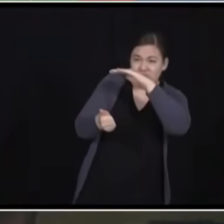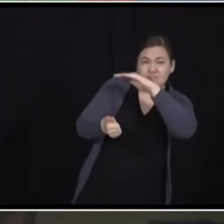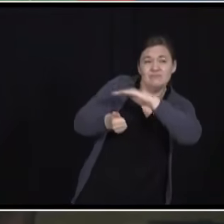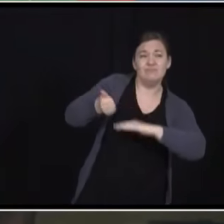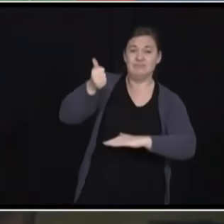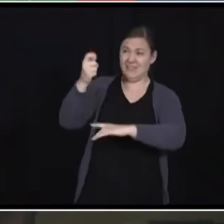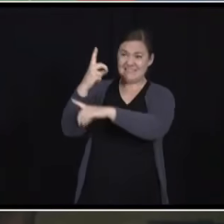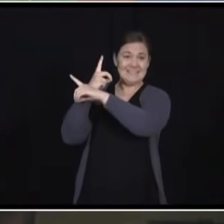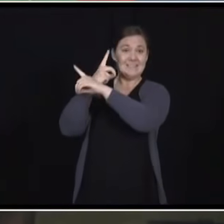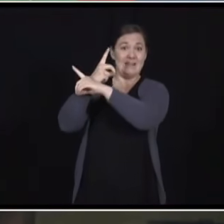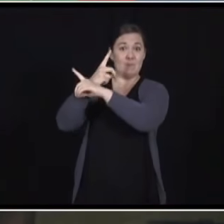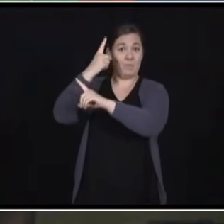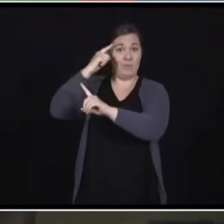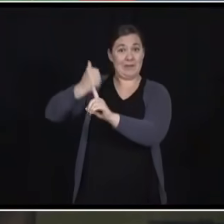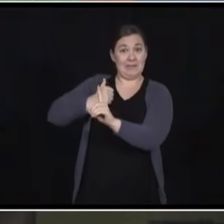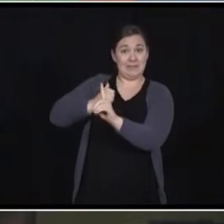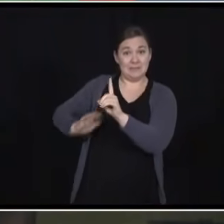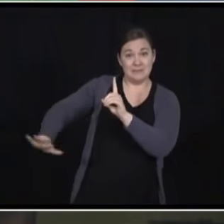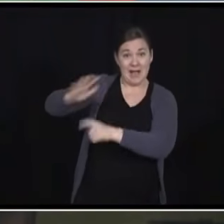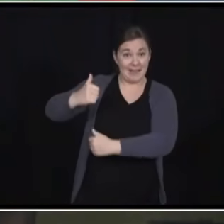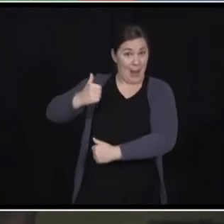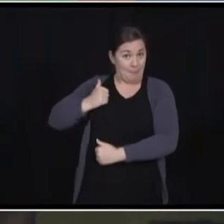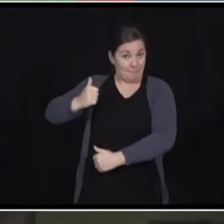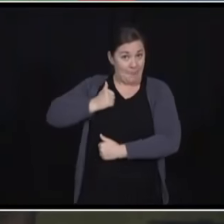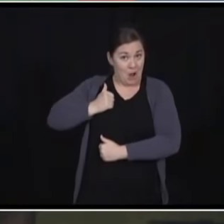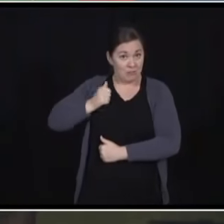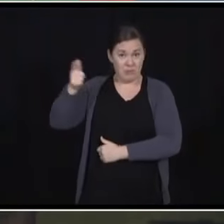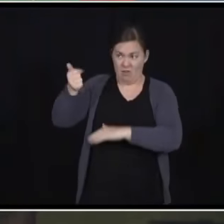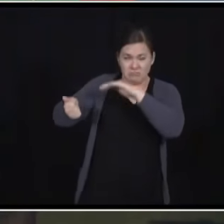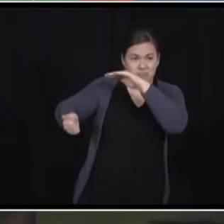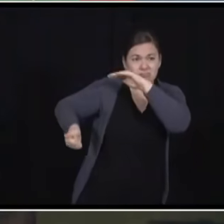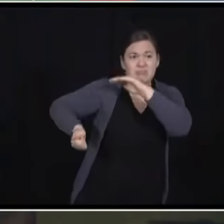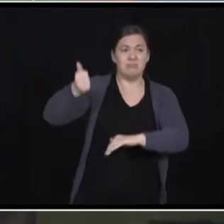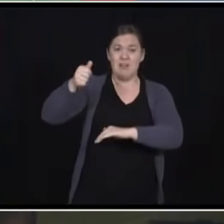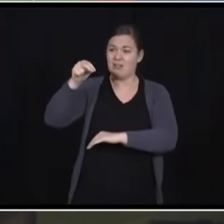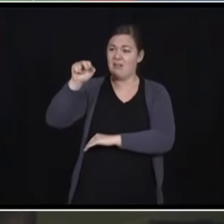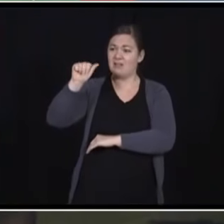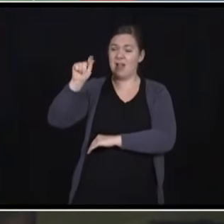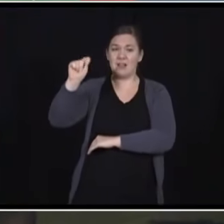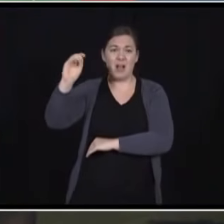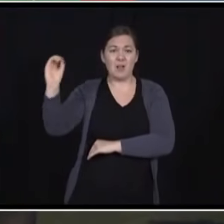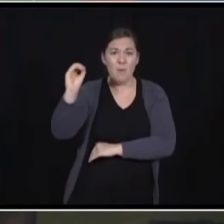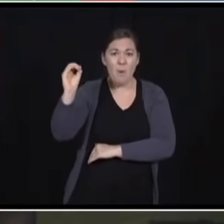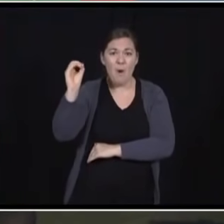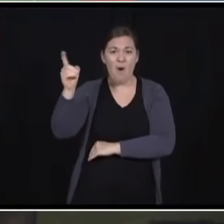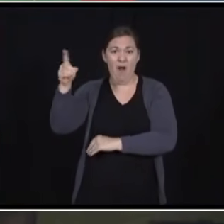for us and he is accepted because we need military precision, we need the discipline that only a Gen.